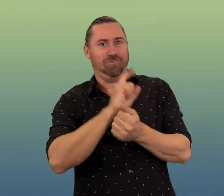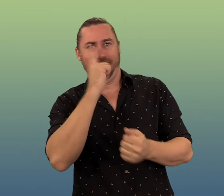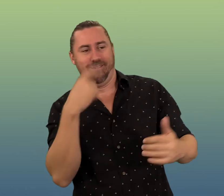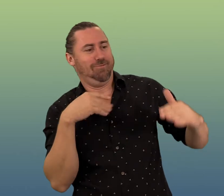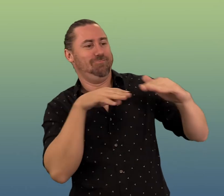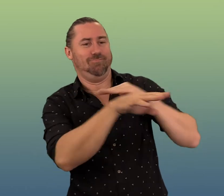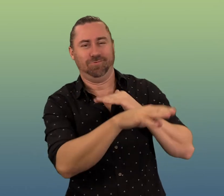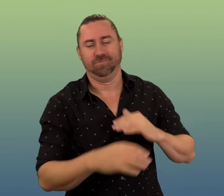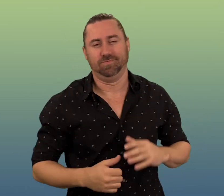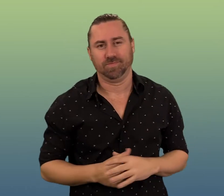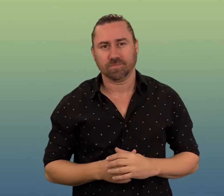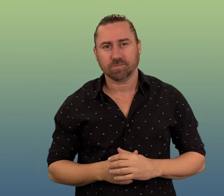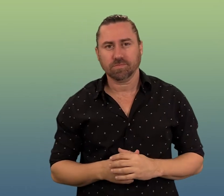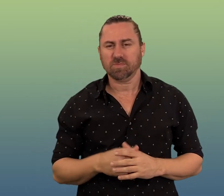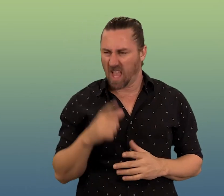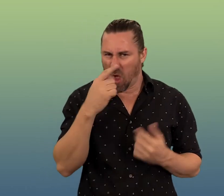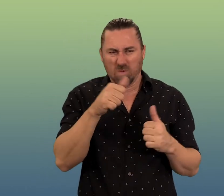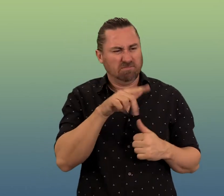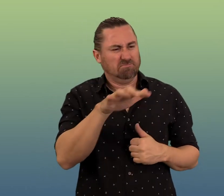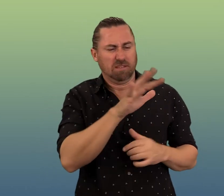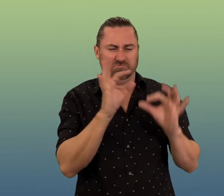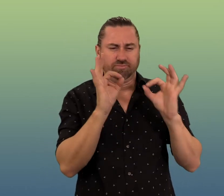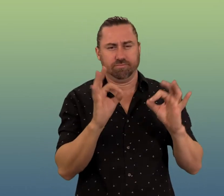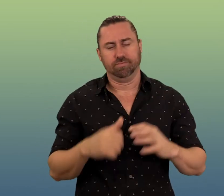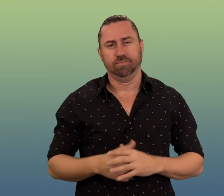of users and purposes for which the space can be used.